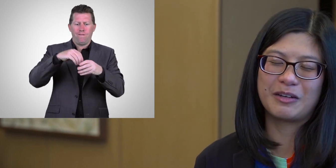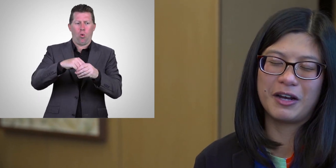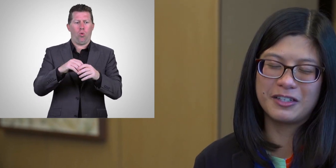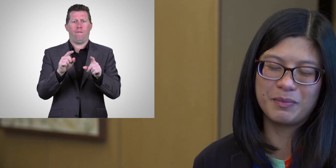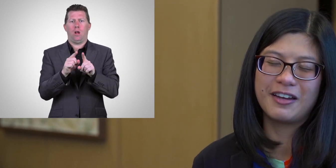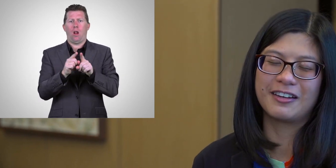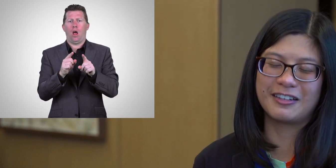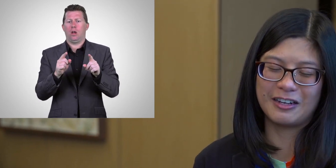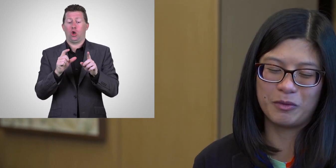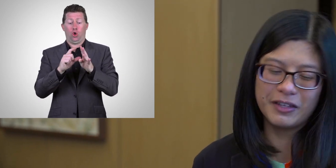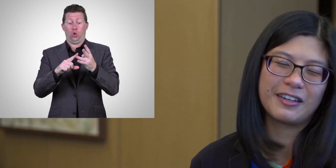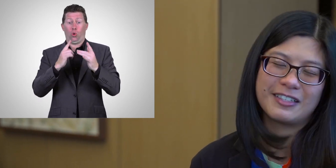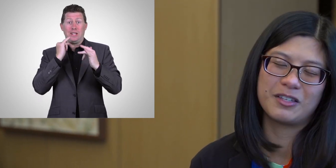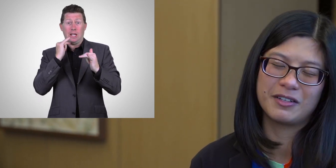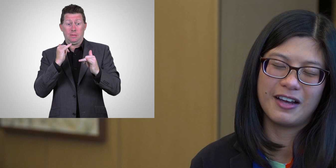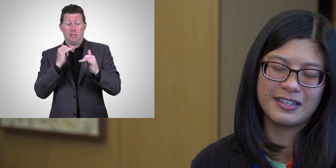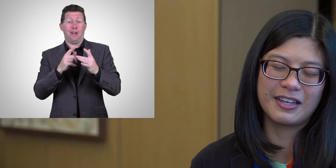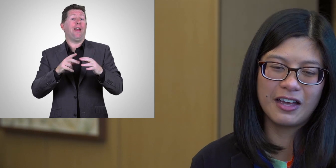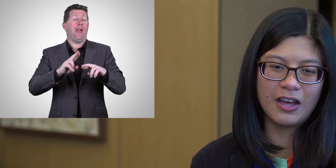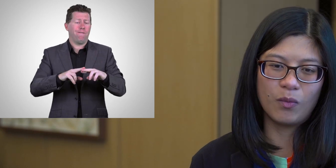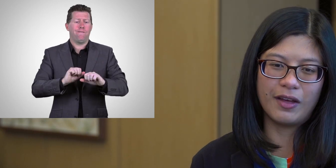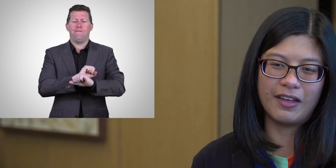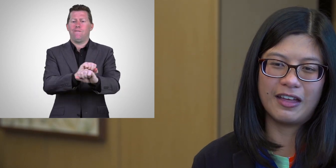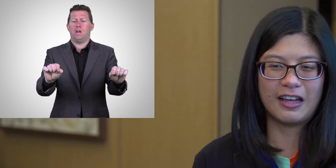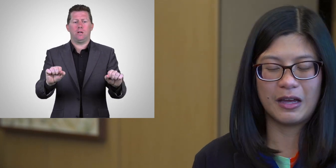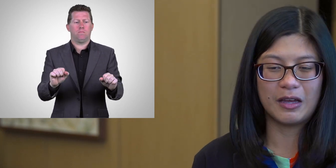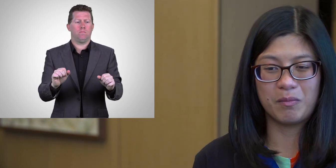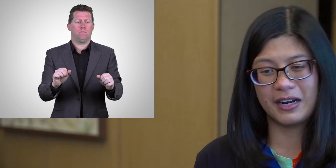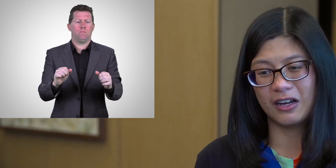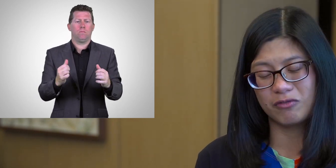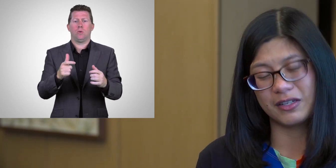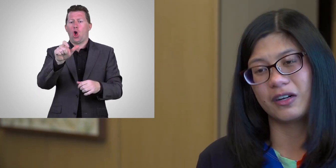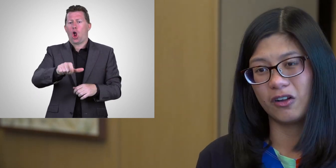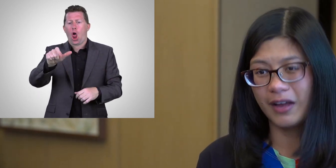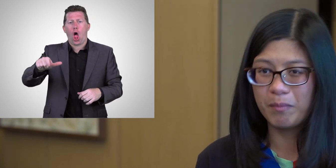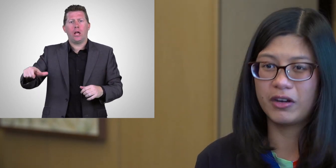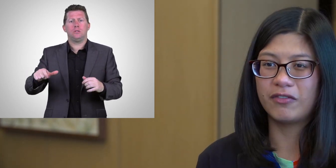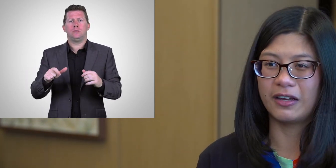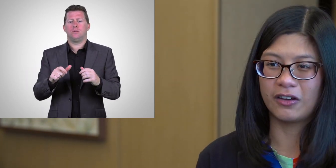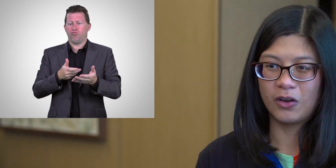participating and completing an assessment task where it might result in a client briefing